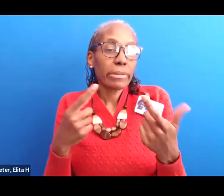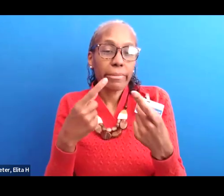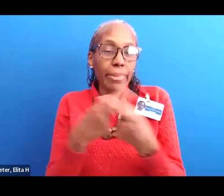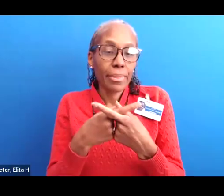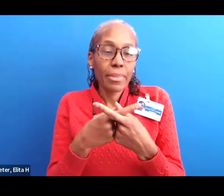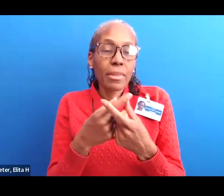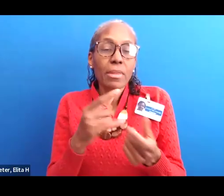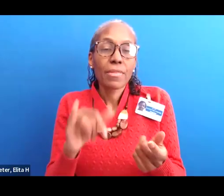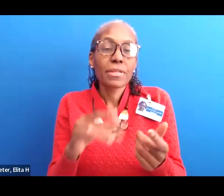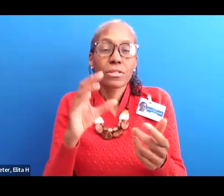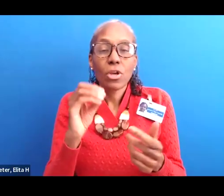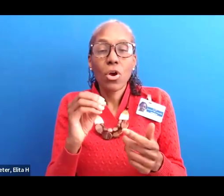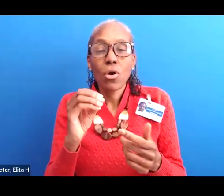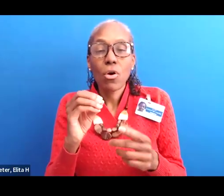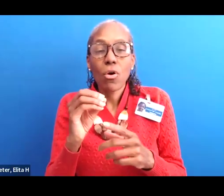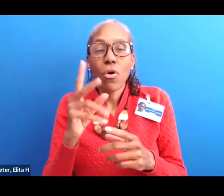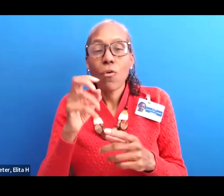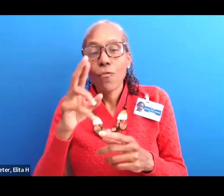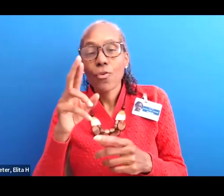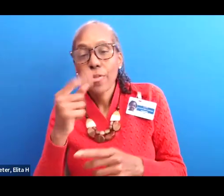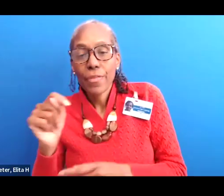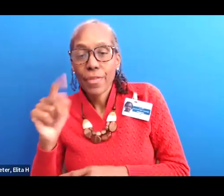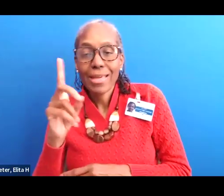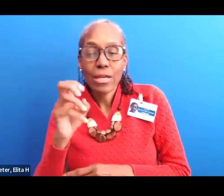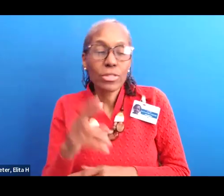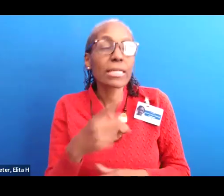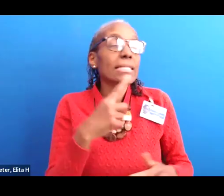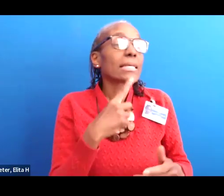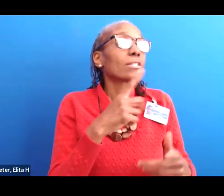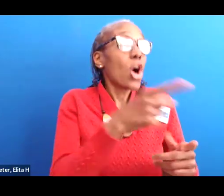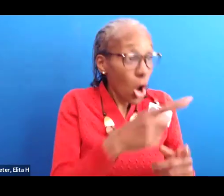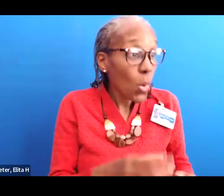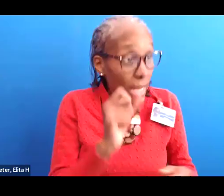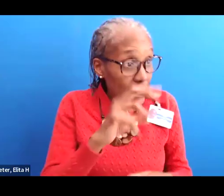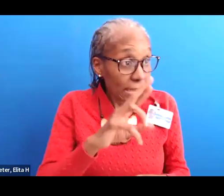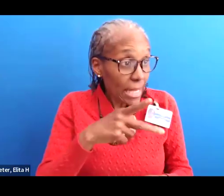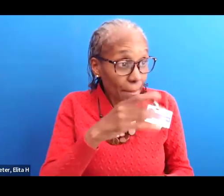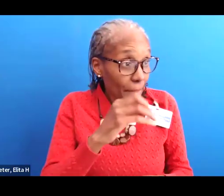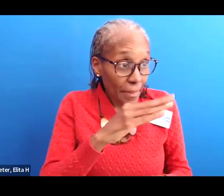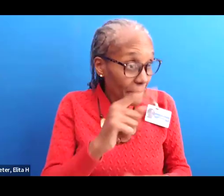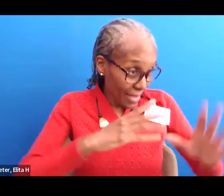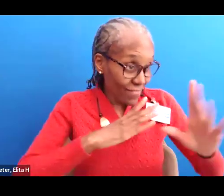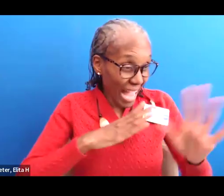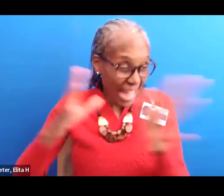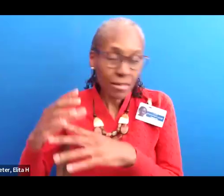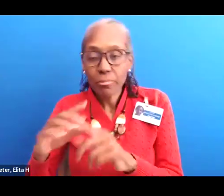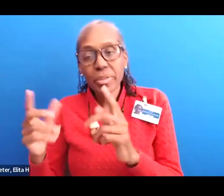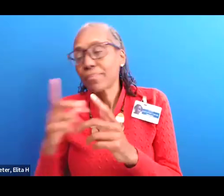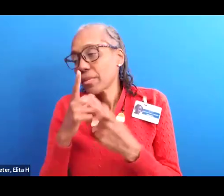this is an over-the-counter, it's a dietary supplement. People think, “Oh, it's a supplement. It'll be fine.” It might interact with some of your other medications.